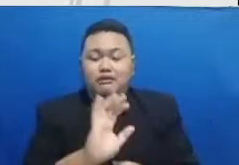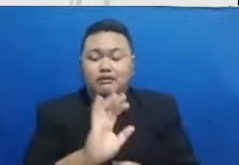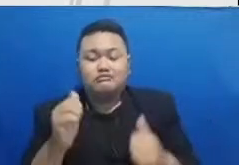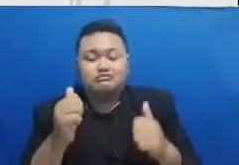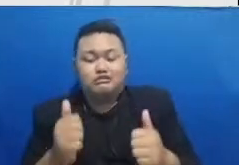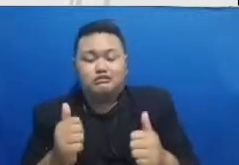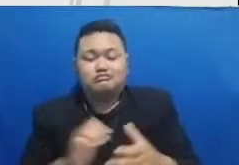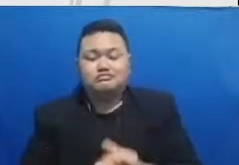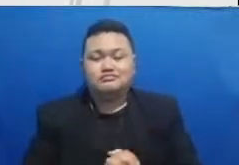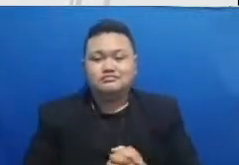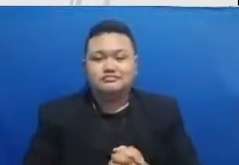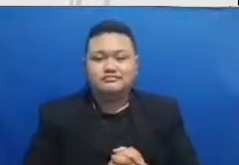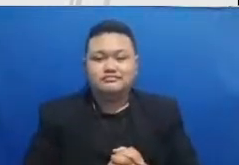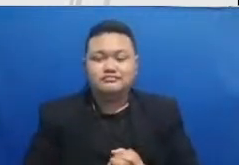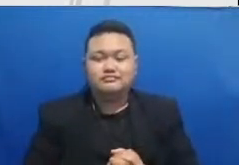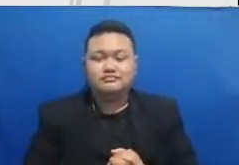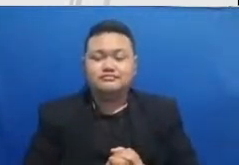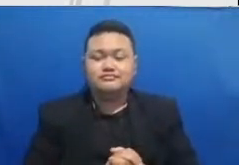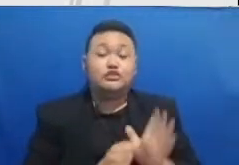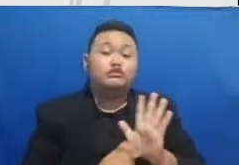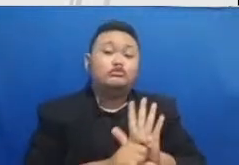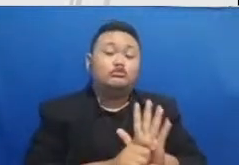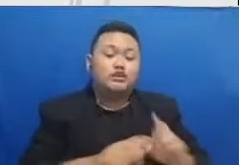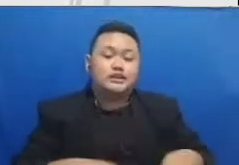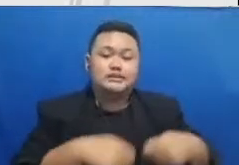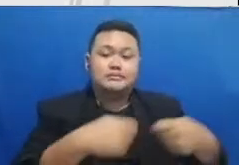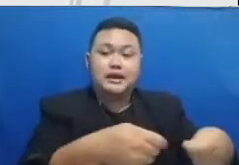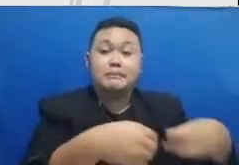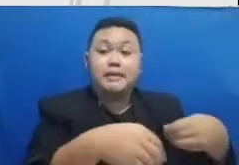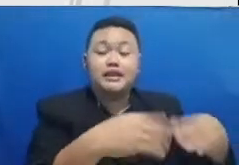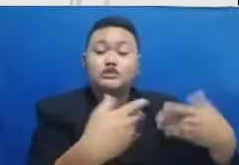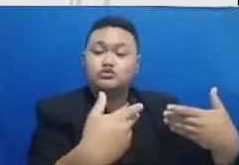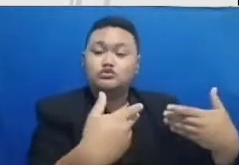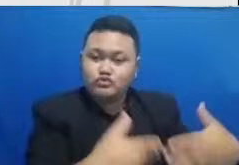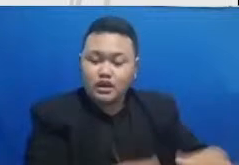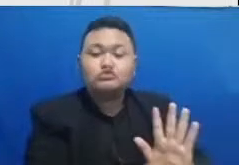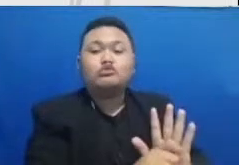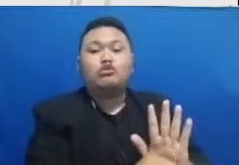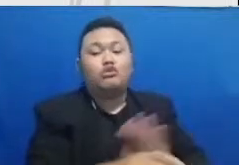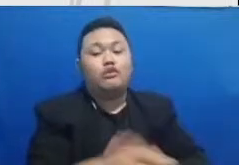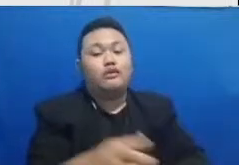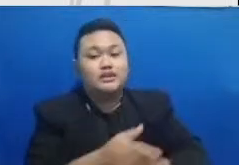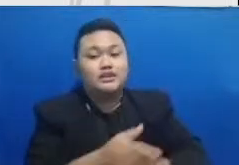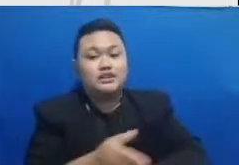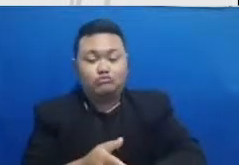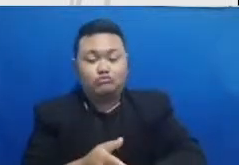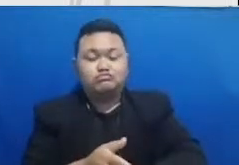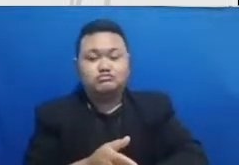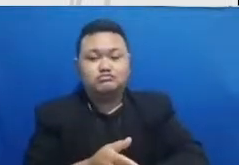in the form of video o It is possible that Mr. Dani Mr. and Mrs. have been able to make teaching materials in the